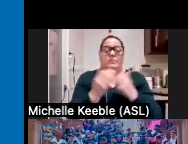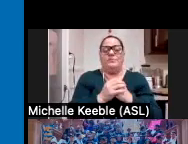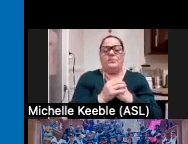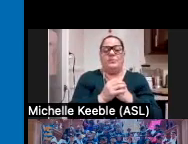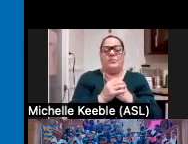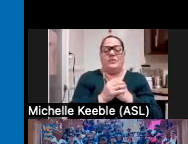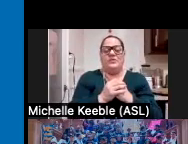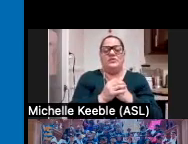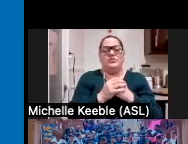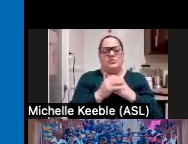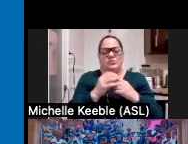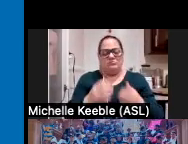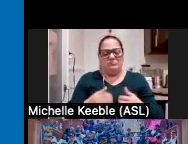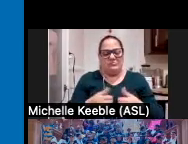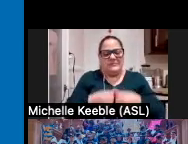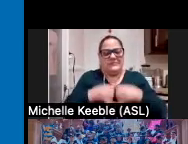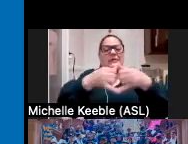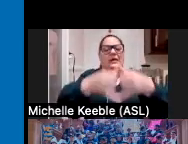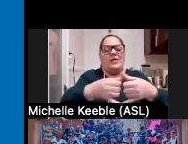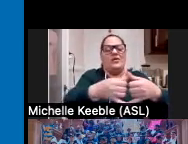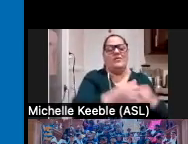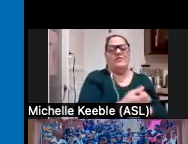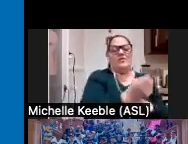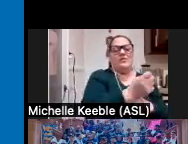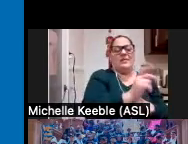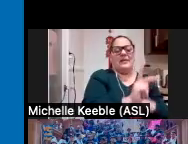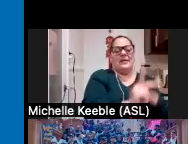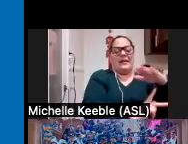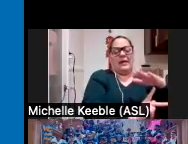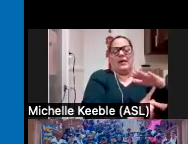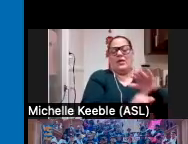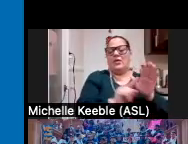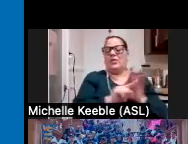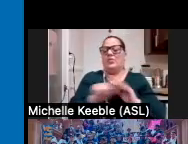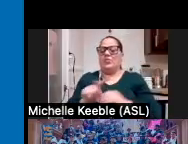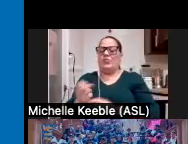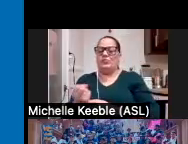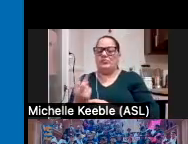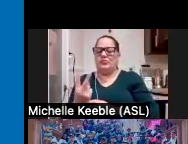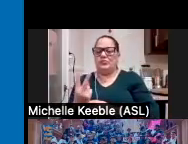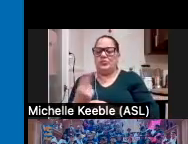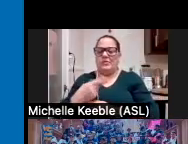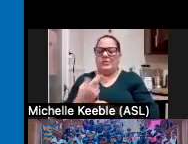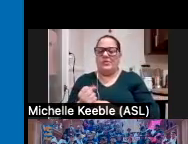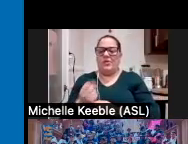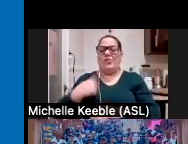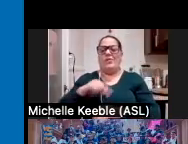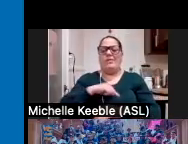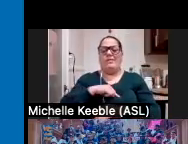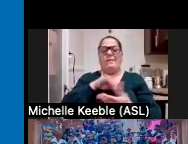scholarship from K through 12 is the fact that we have a medical suite on site that allows